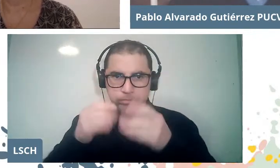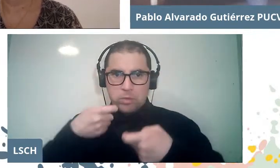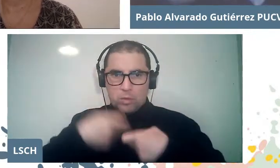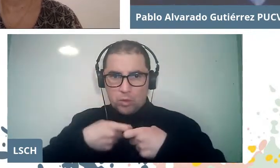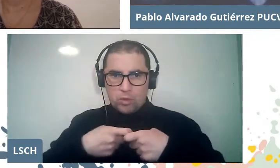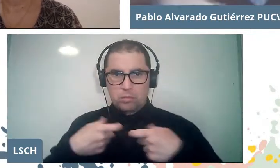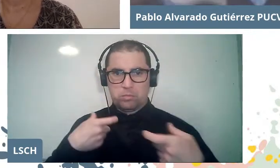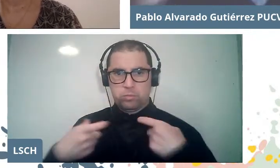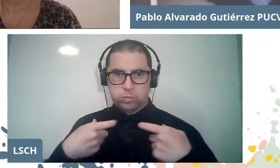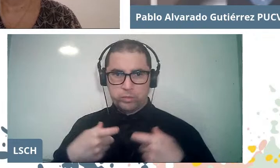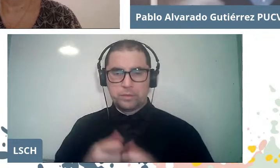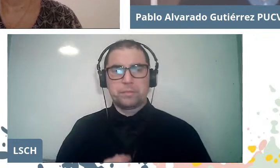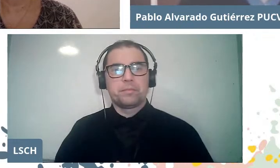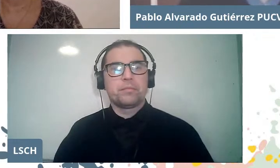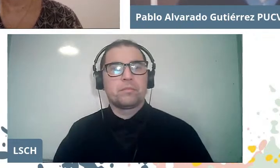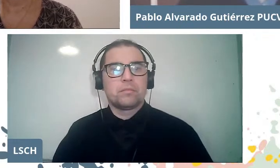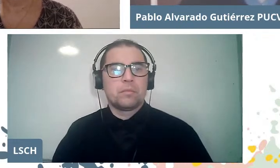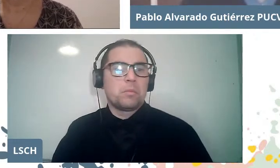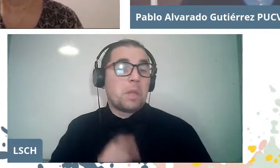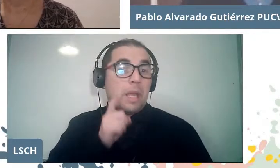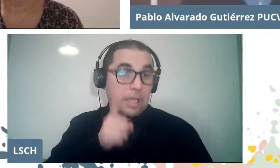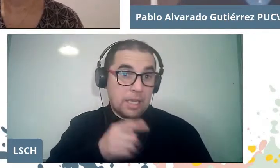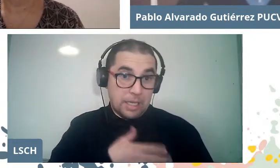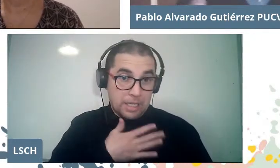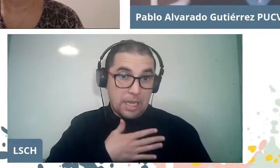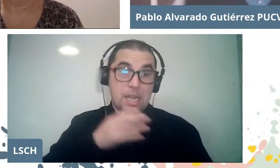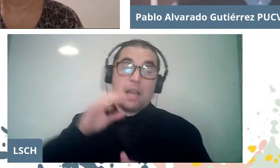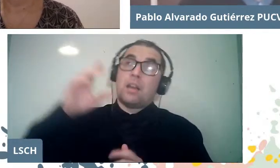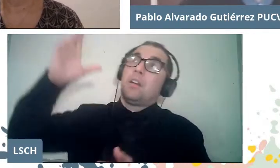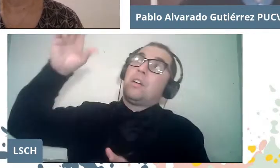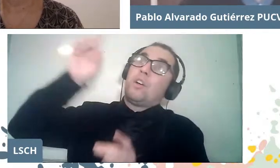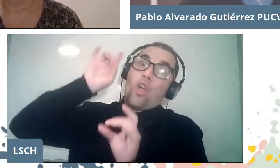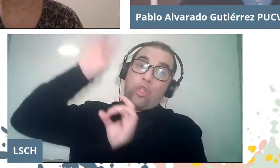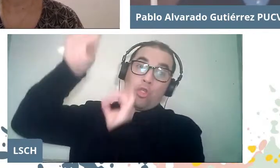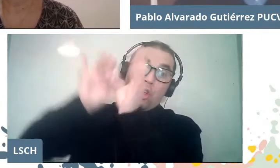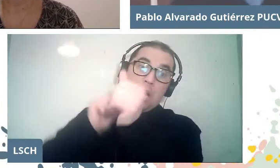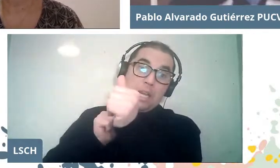those who want to touch the stars are going to sacrifice themselves.